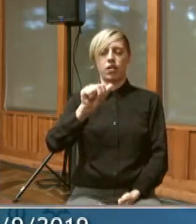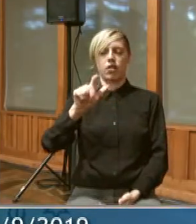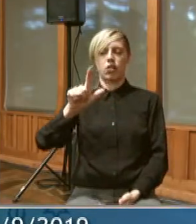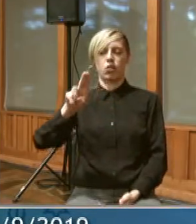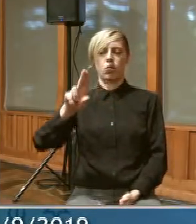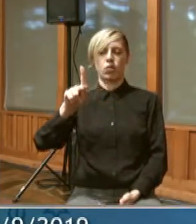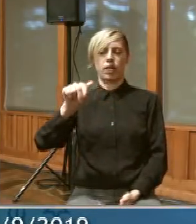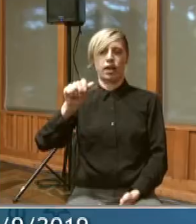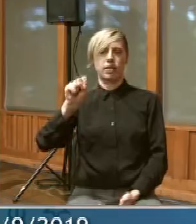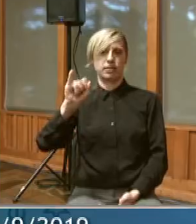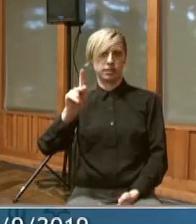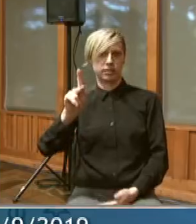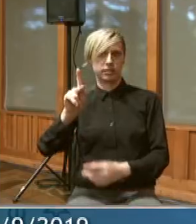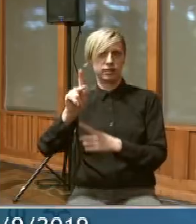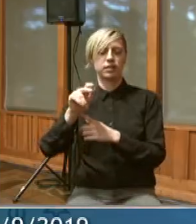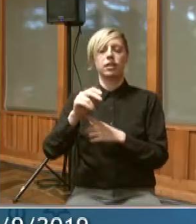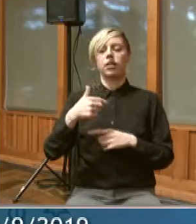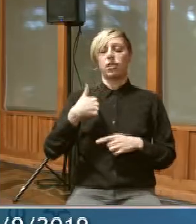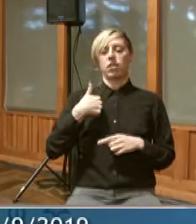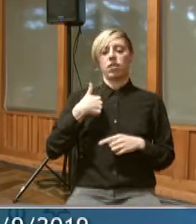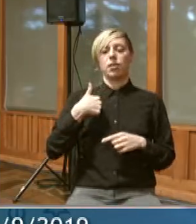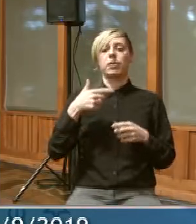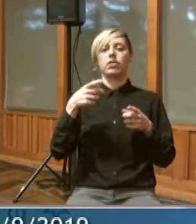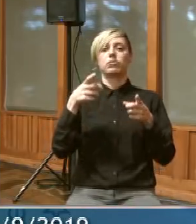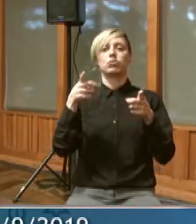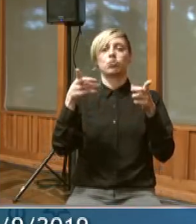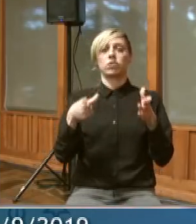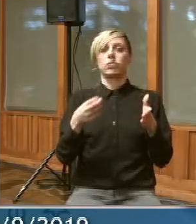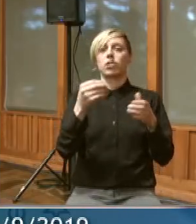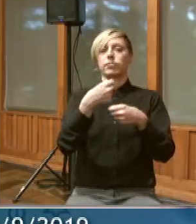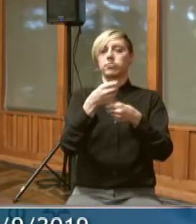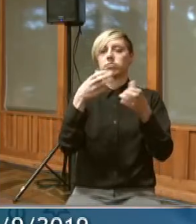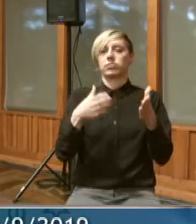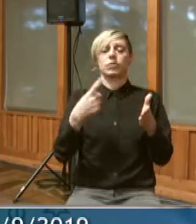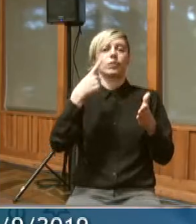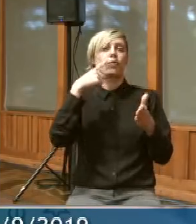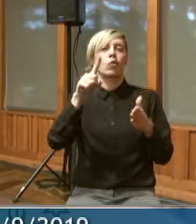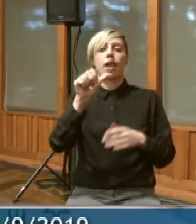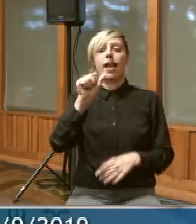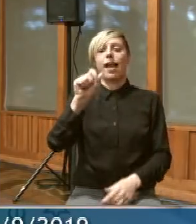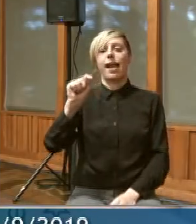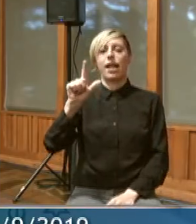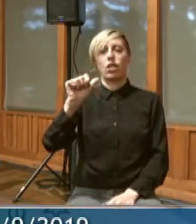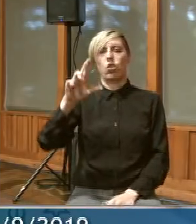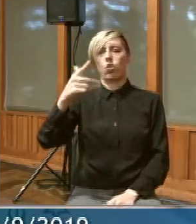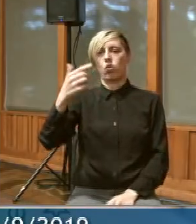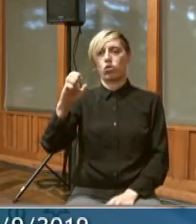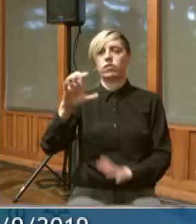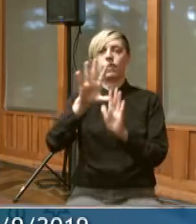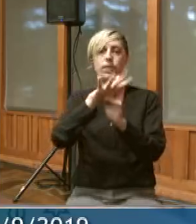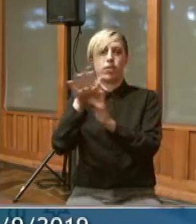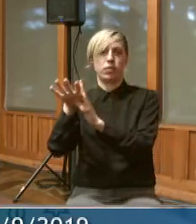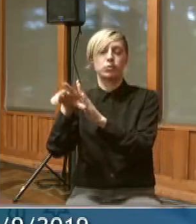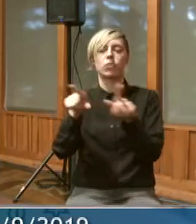I'M HERE ON BEHALF OF PORTLAND FILM OFFICE. I'M JULIANA LUCAS YECKE, PRINCIPAL AND DIRECTOR FOR A